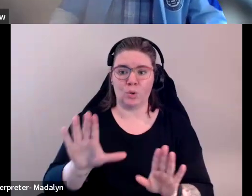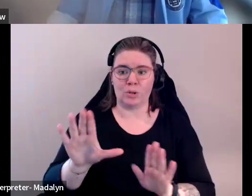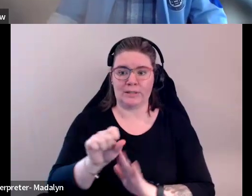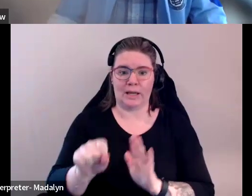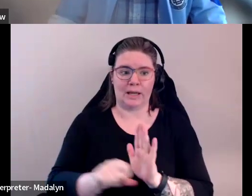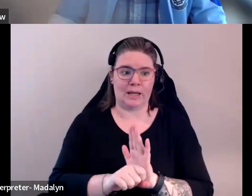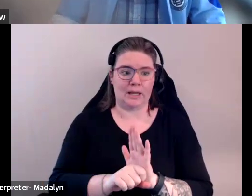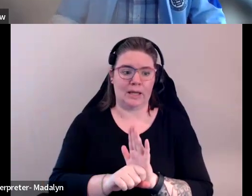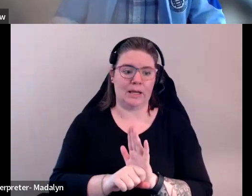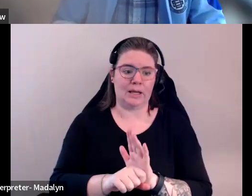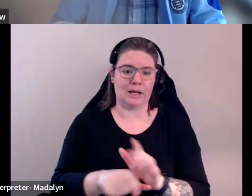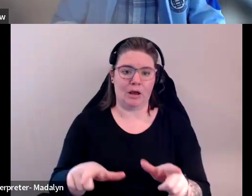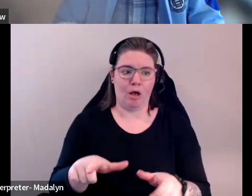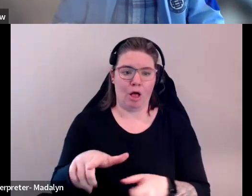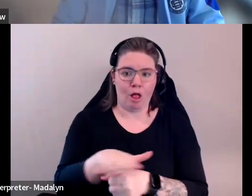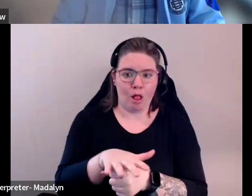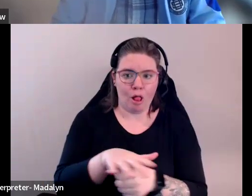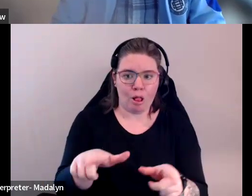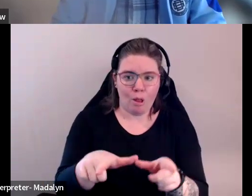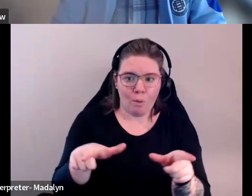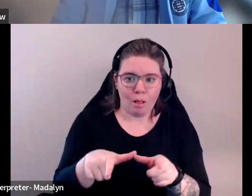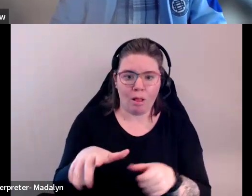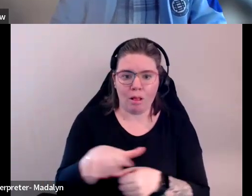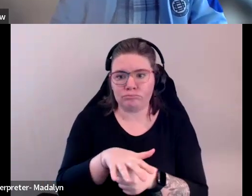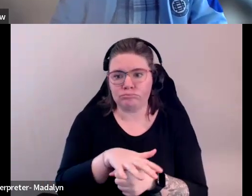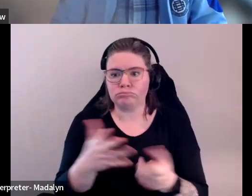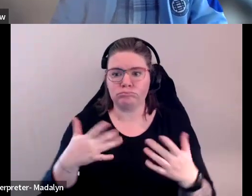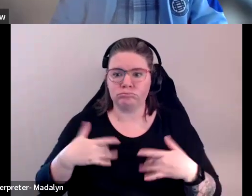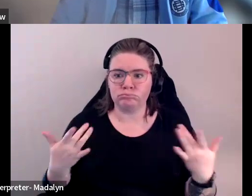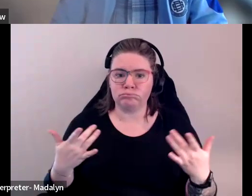Don Dew: and localities first and see what's kind of going on Don Dew: and in their areas.